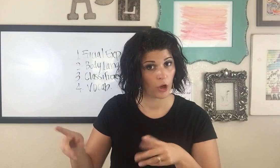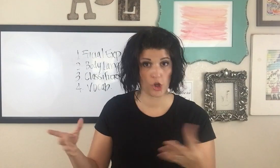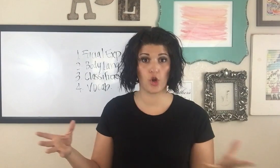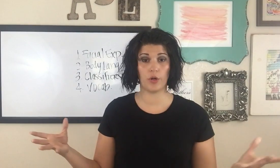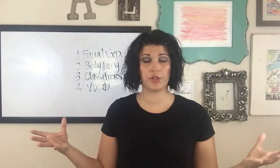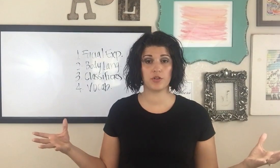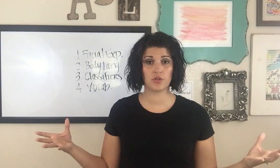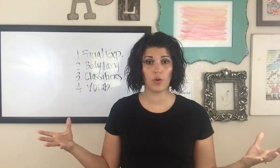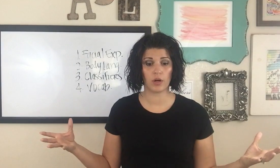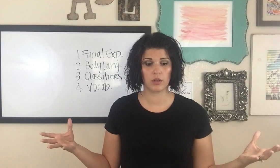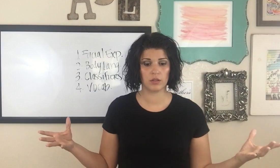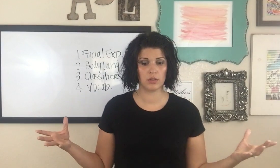Are you going to the store?